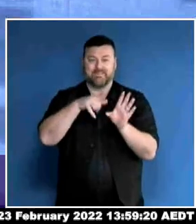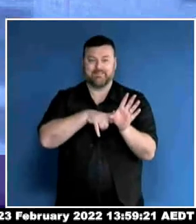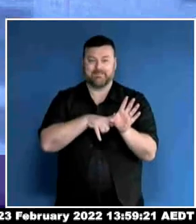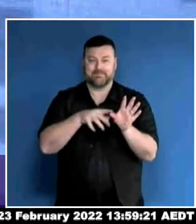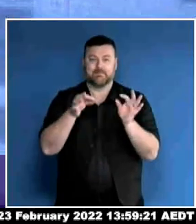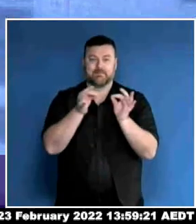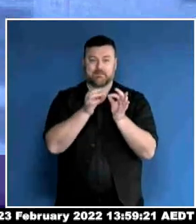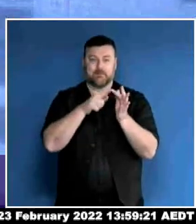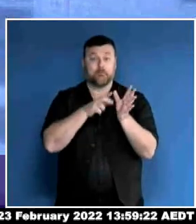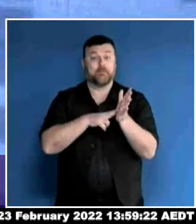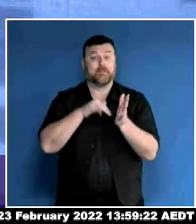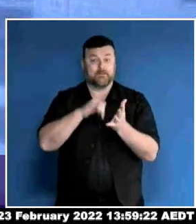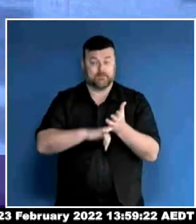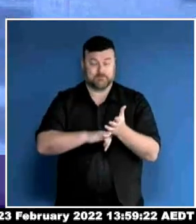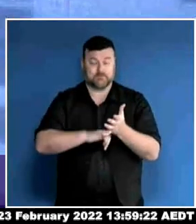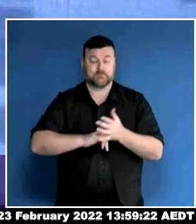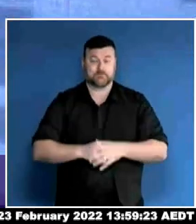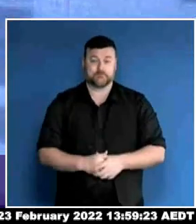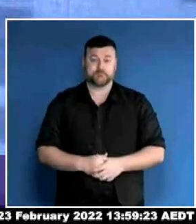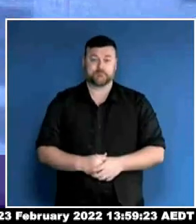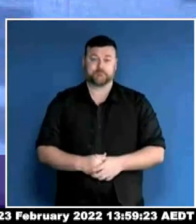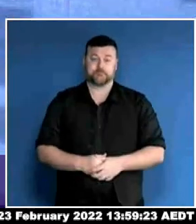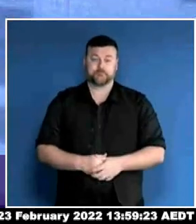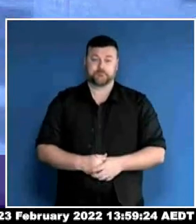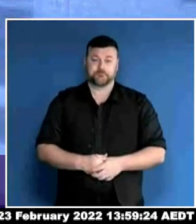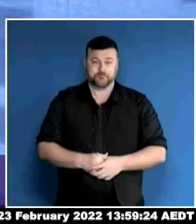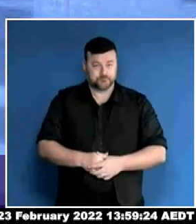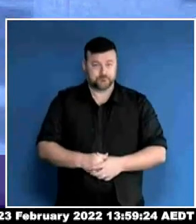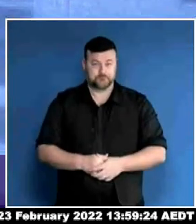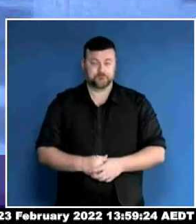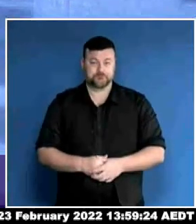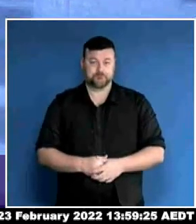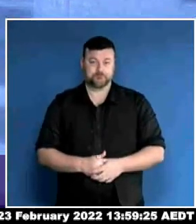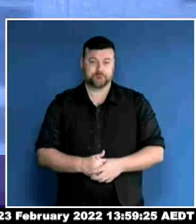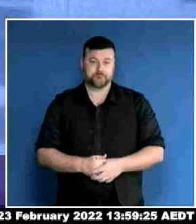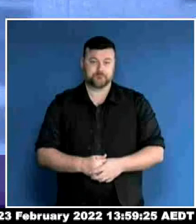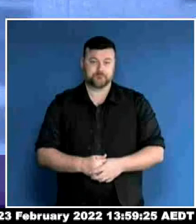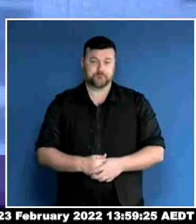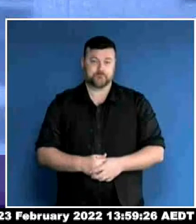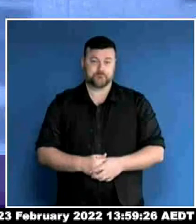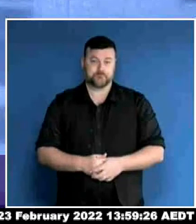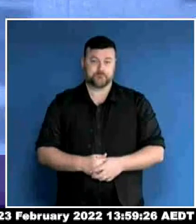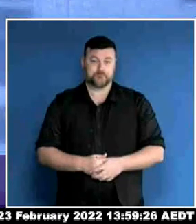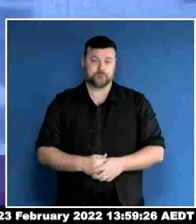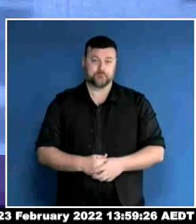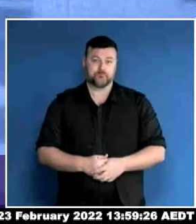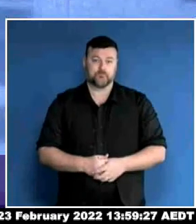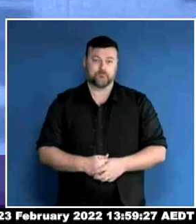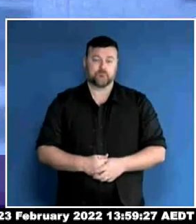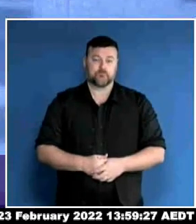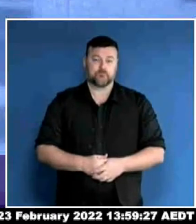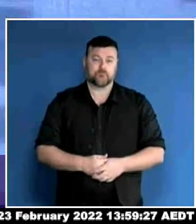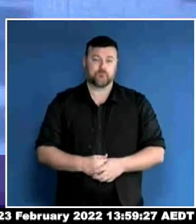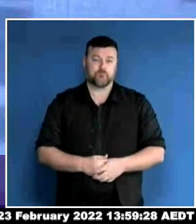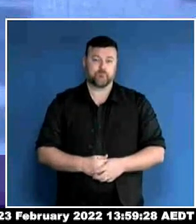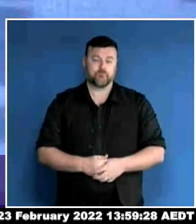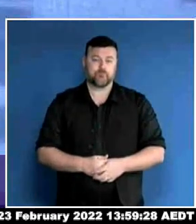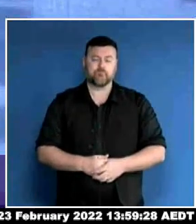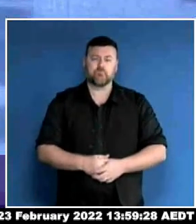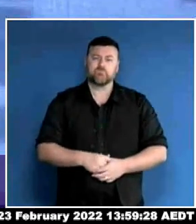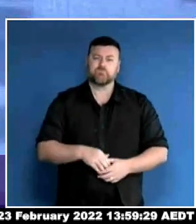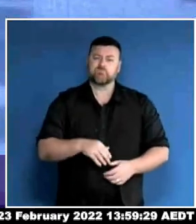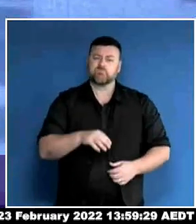Yes. MS EASTMAN: You remember that on this very first day, you did not receive a